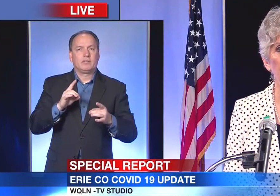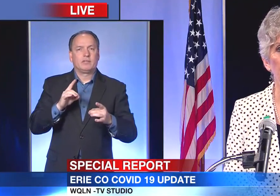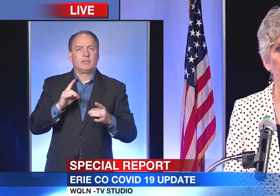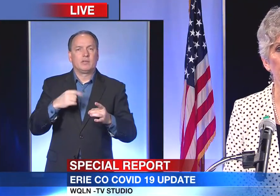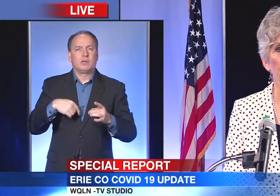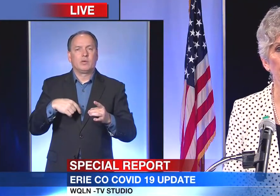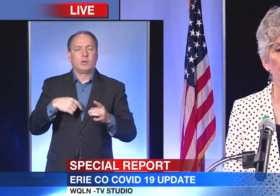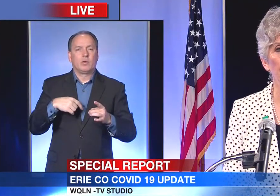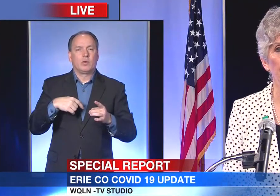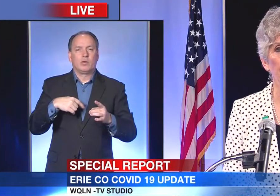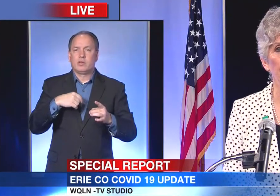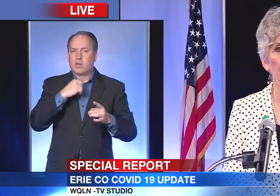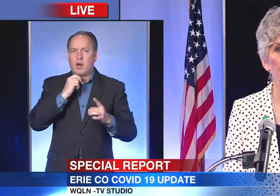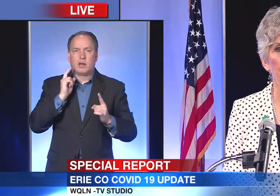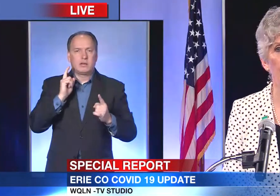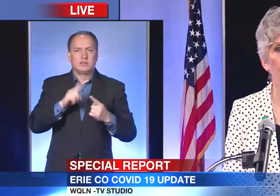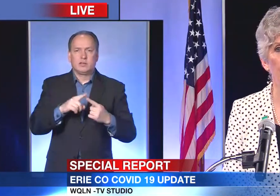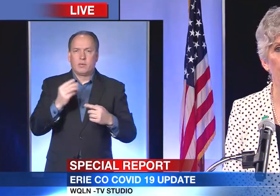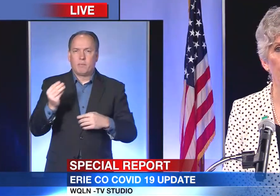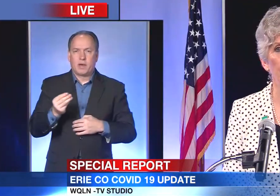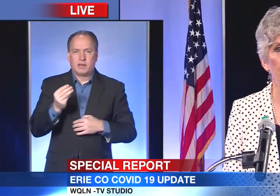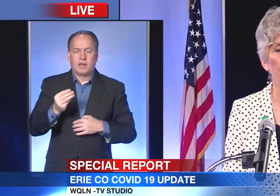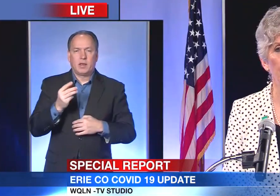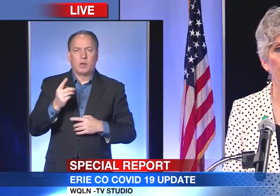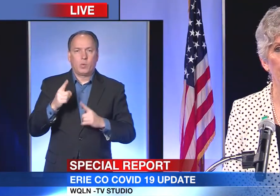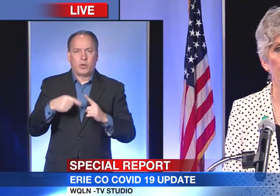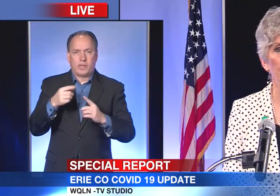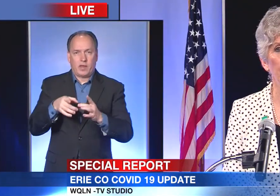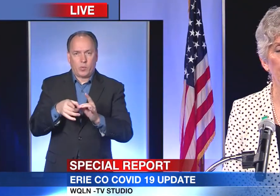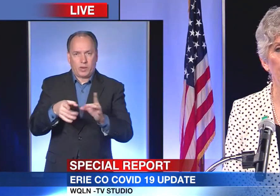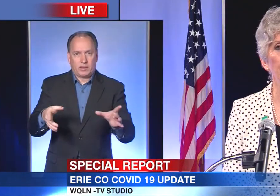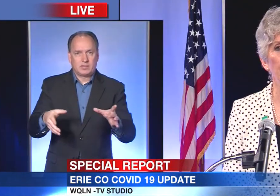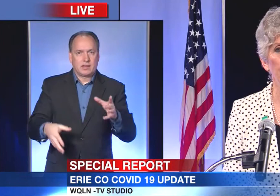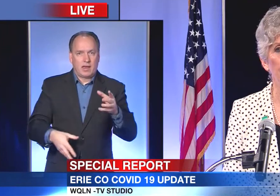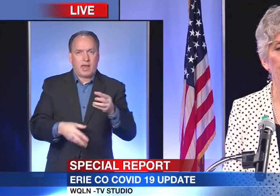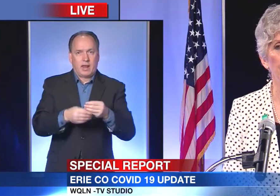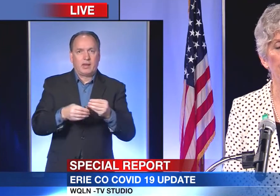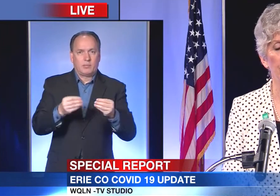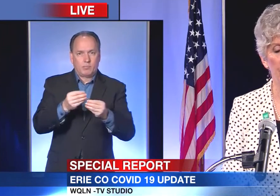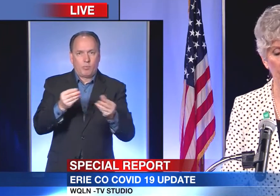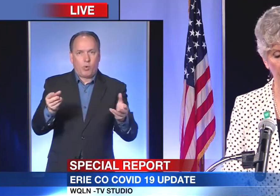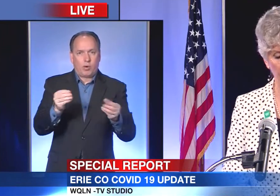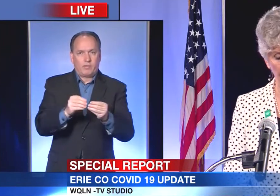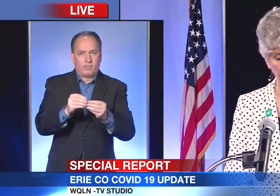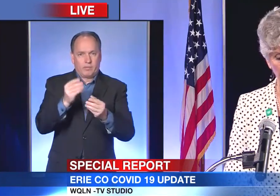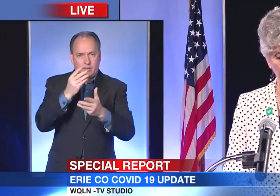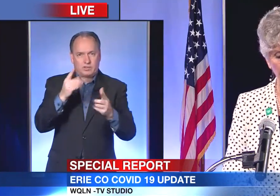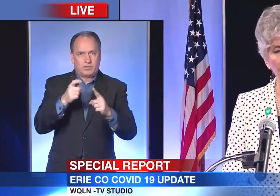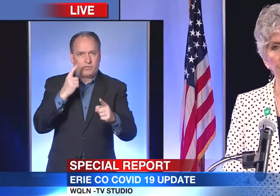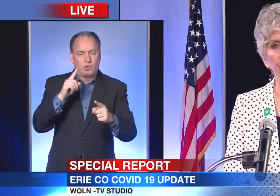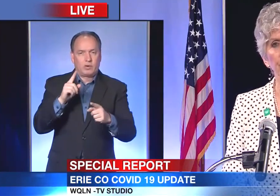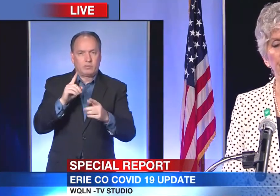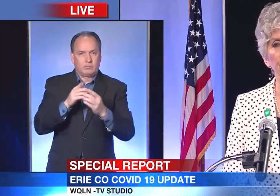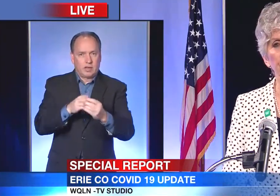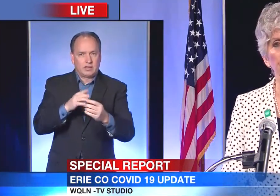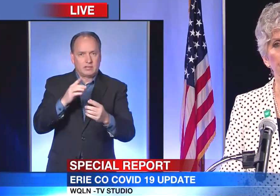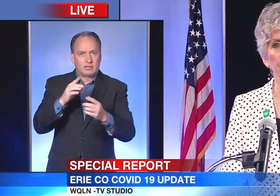GOVERNOR WOLF ORDER HERE, AND HE TALKS ABOUT THAT IT WILL BE NOT UNTIL MONDAY WHEN THEY RELEASE